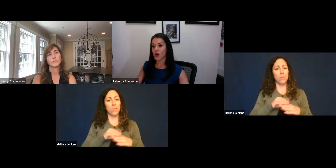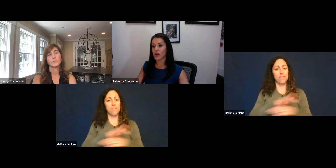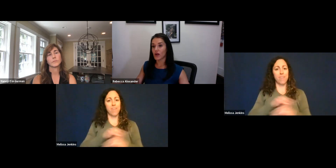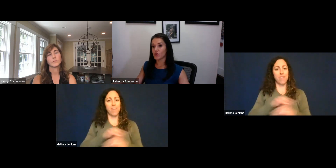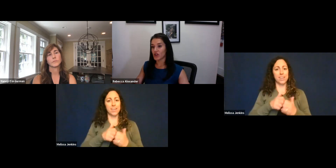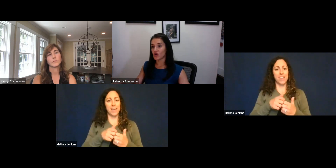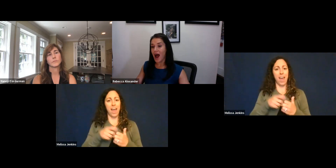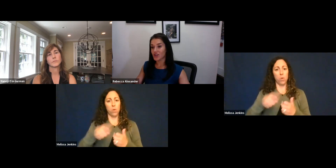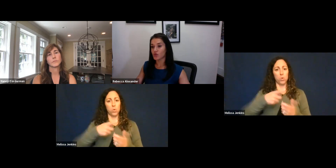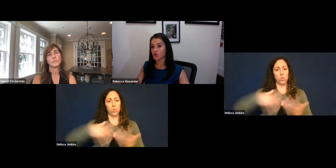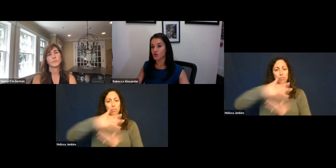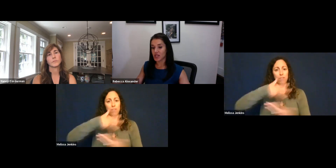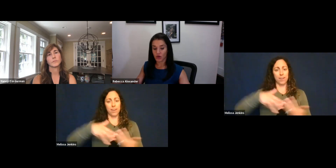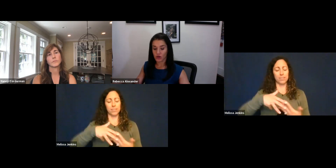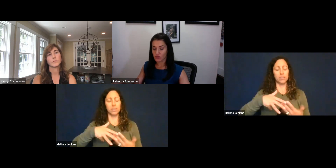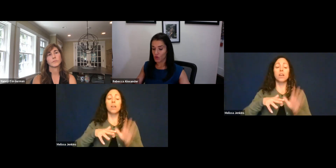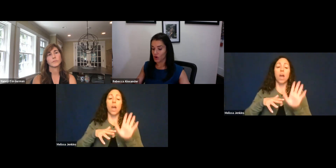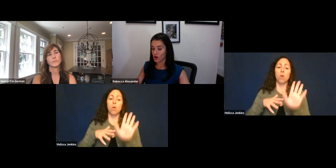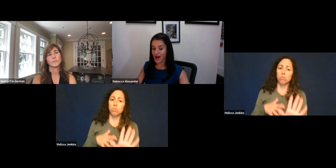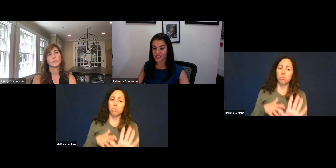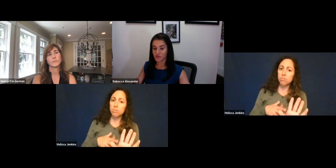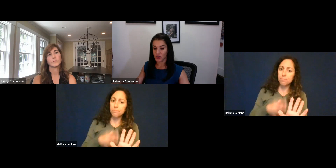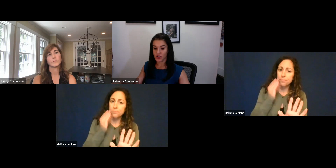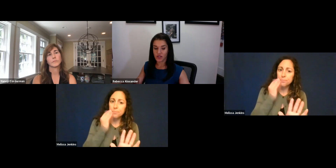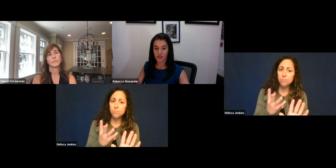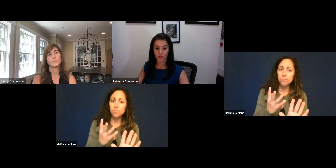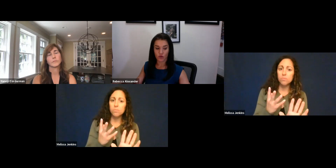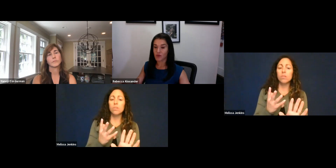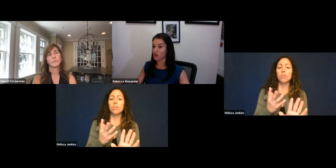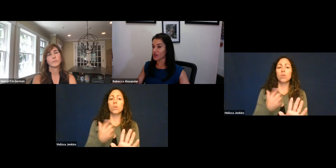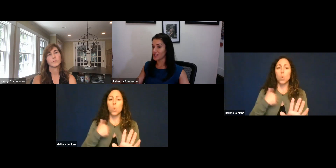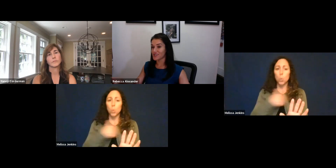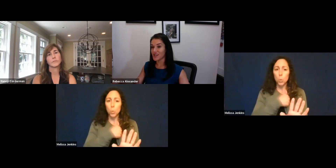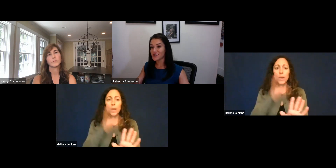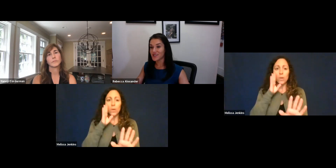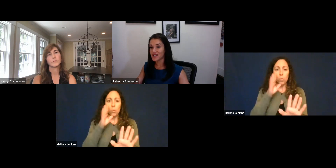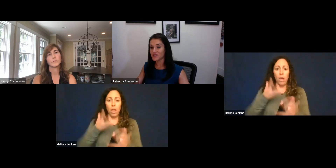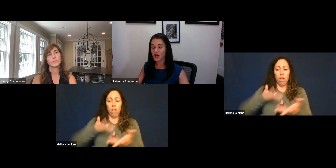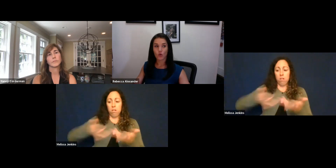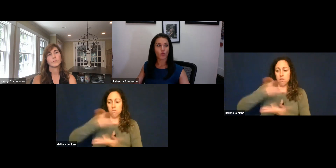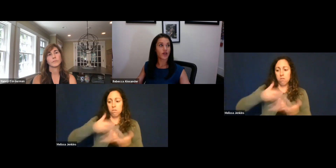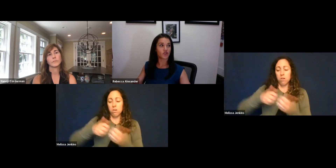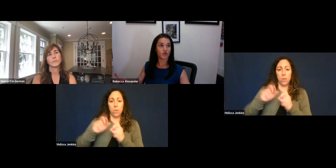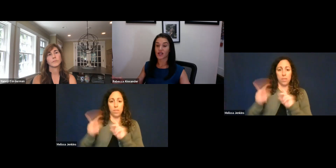going to interact with people or have experiences where people are insensitive, where they treat